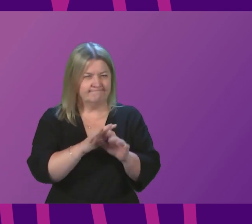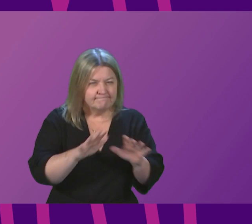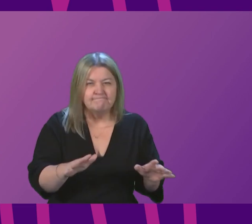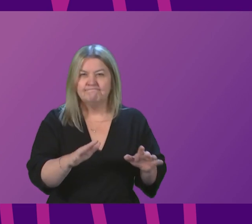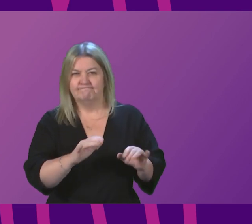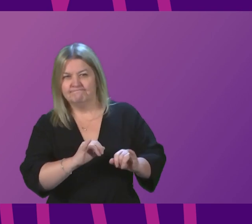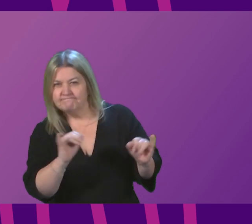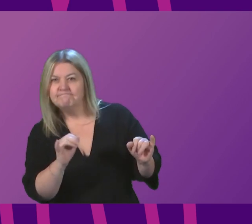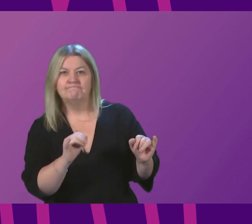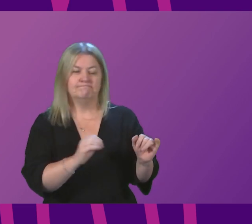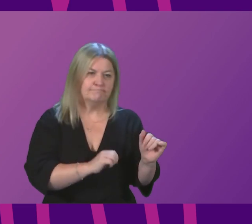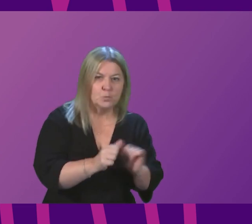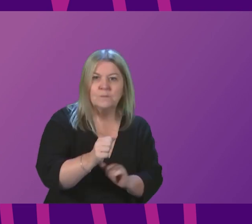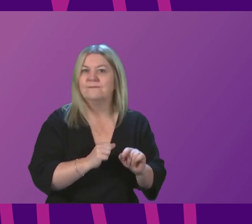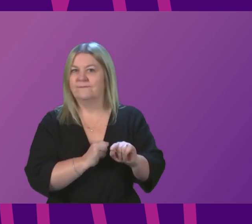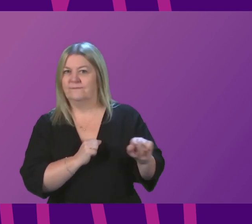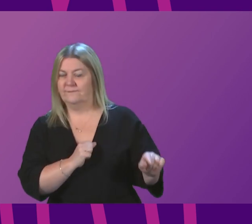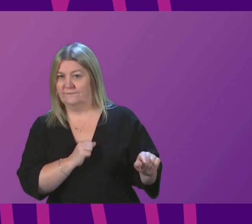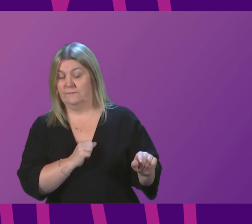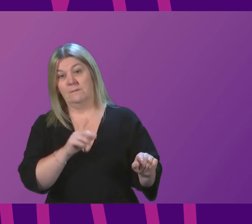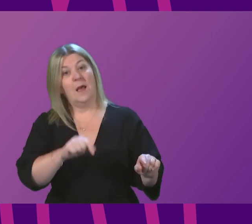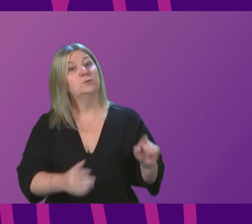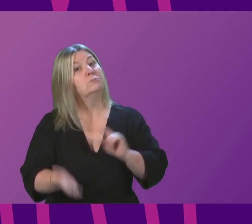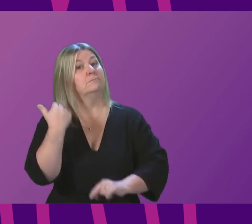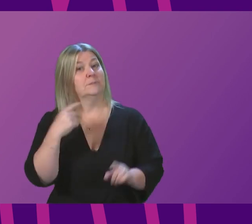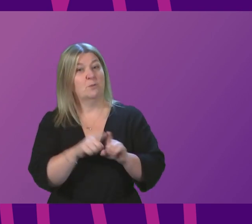The health board previously had to do that at an earlier stage of the pandemic, in 2020.